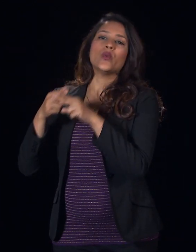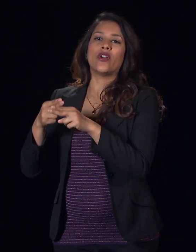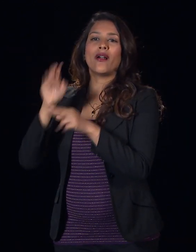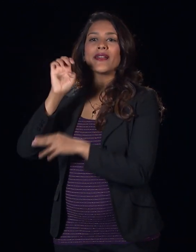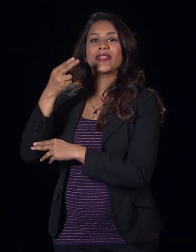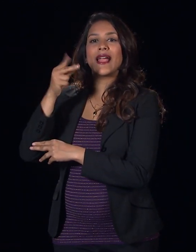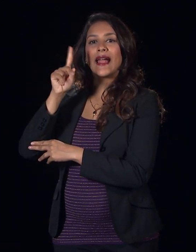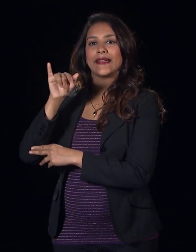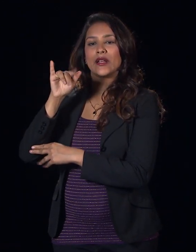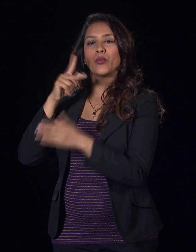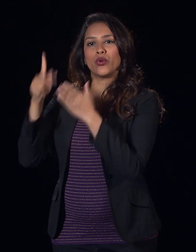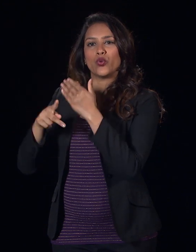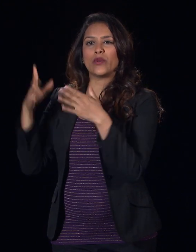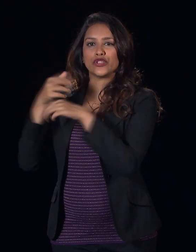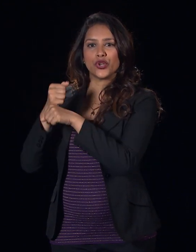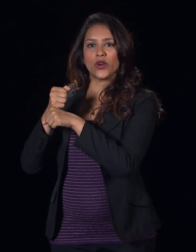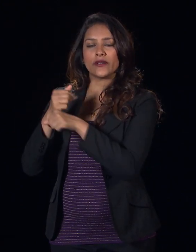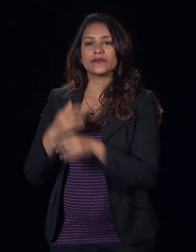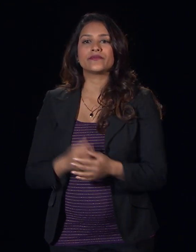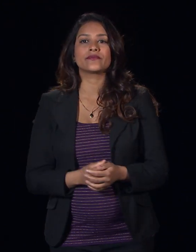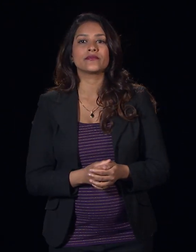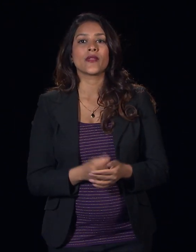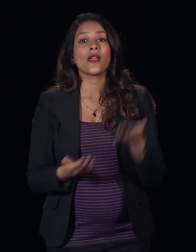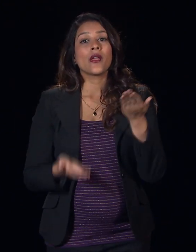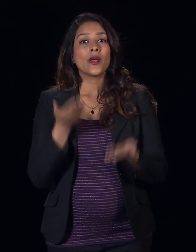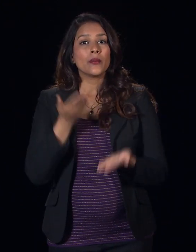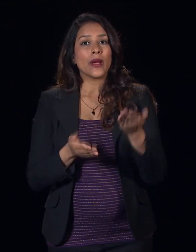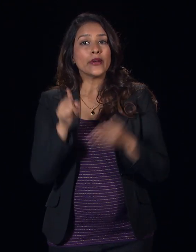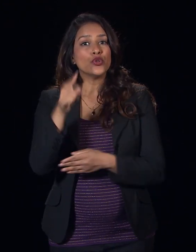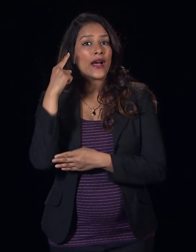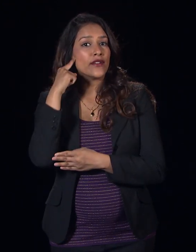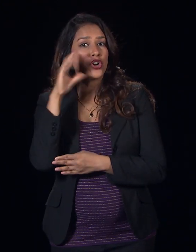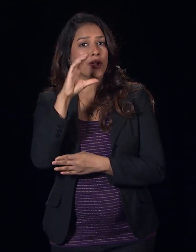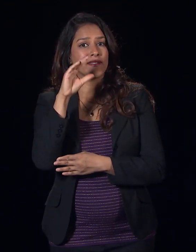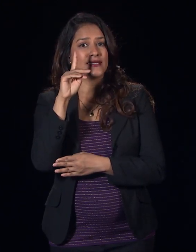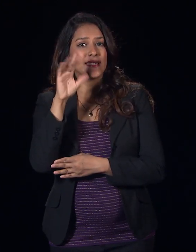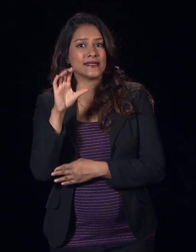We call it the EHDI program for short. Maybe you have heard of CDC.